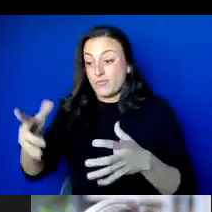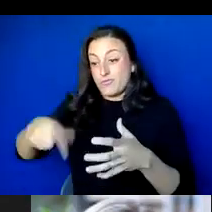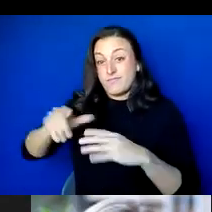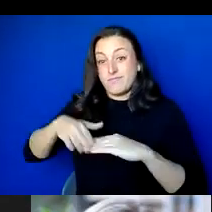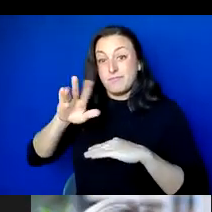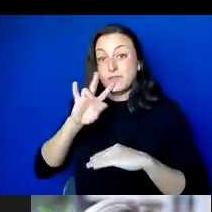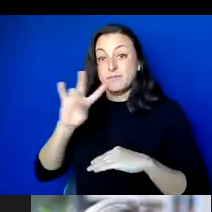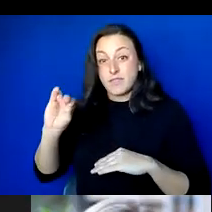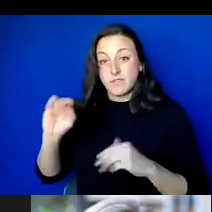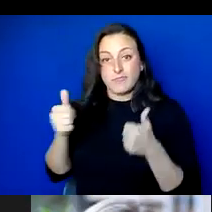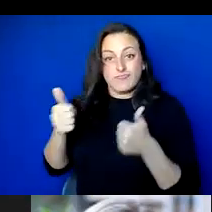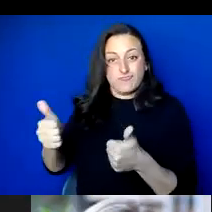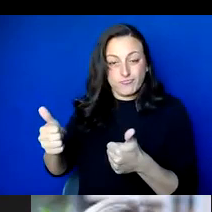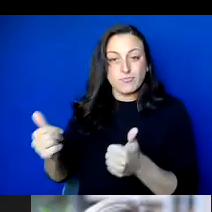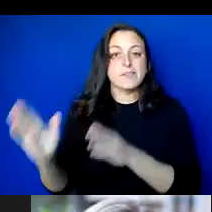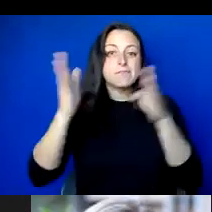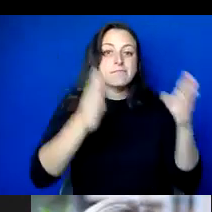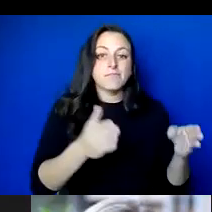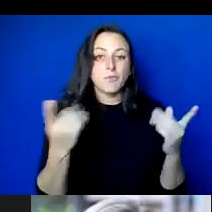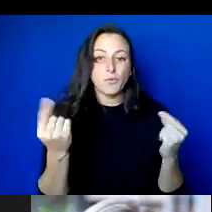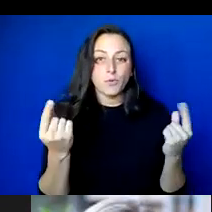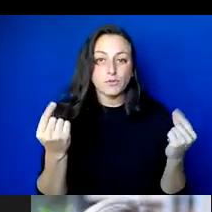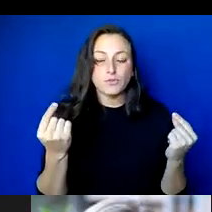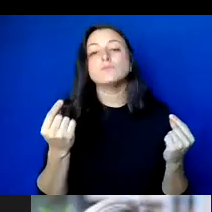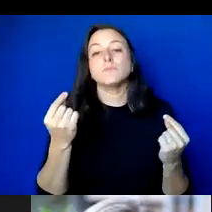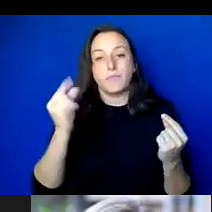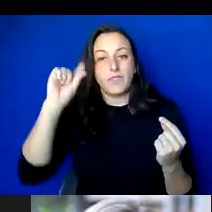we're now looking towards the next step. As Governor Polis announced on Friday,